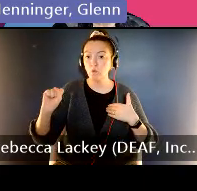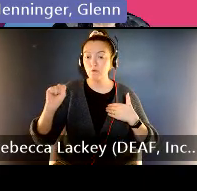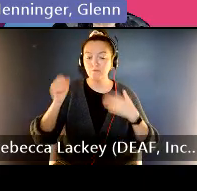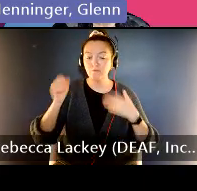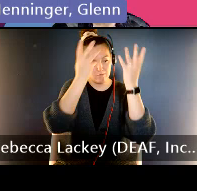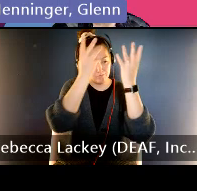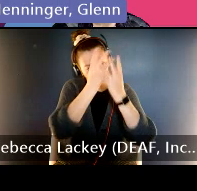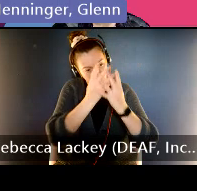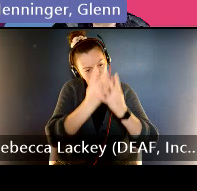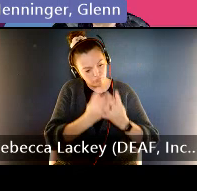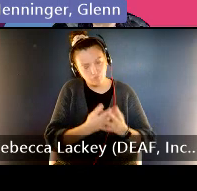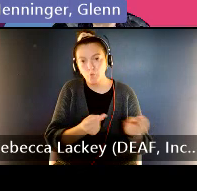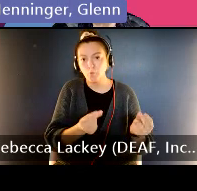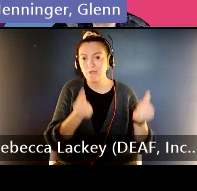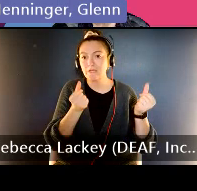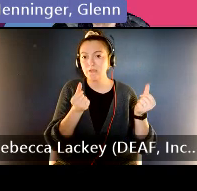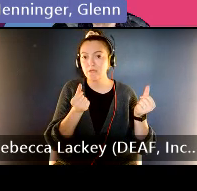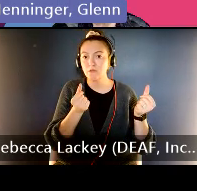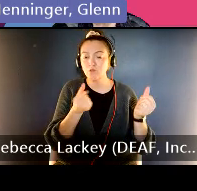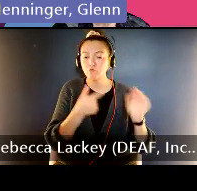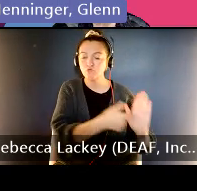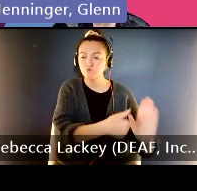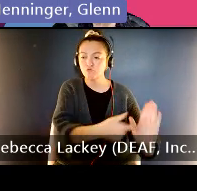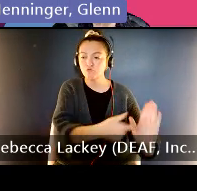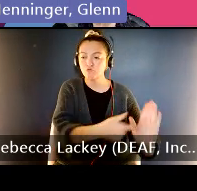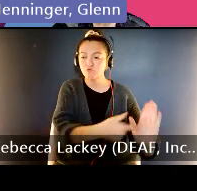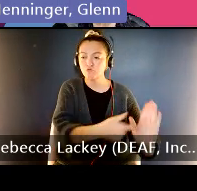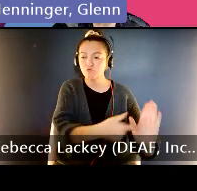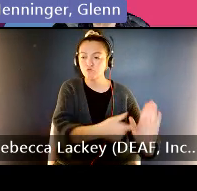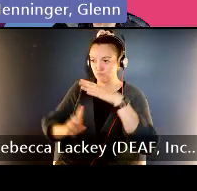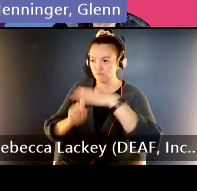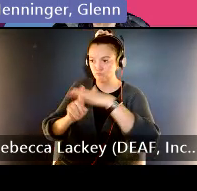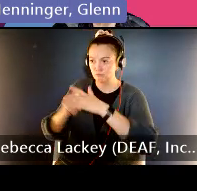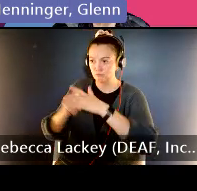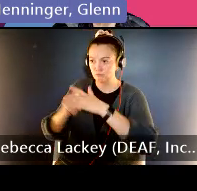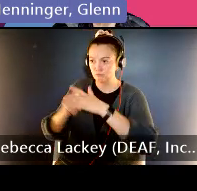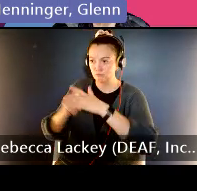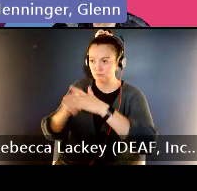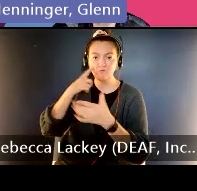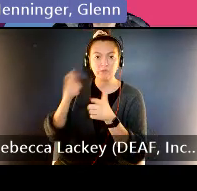and show us where our issues are as far as speeding and crashes go.